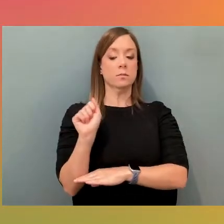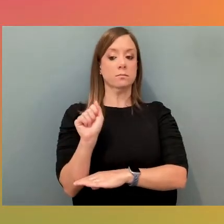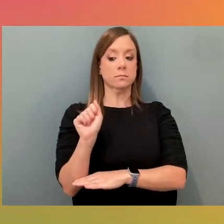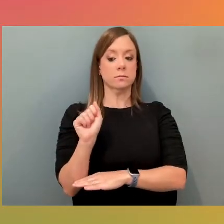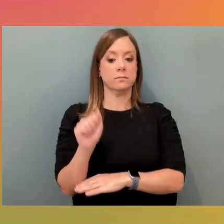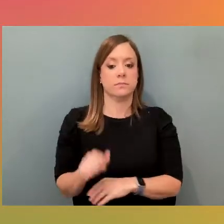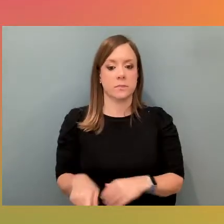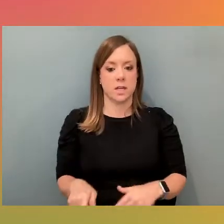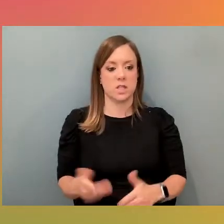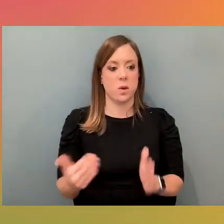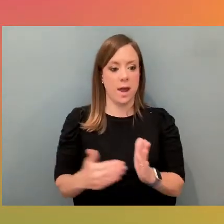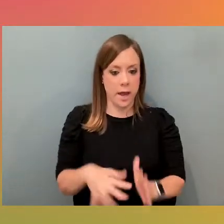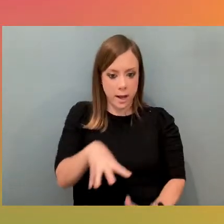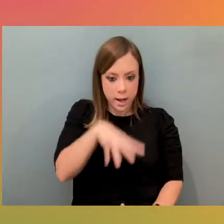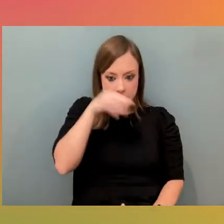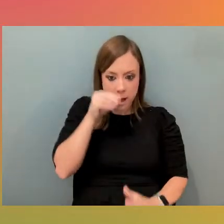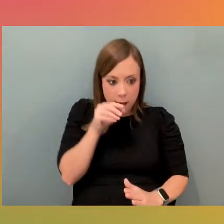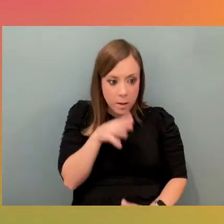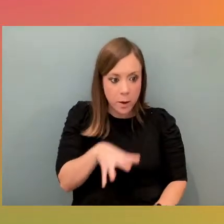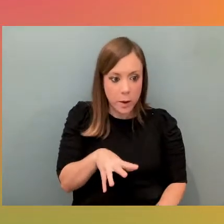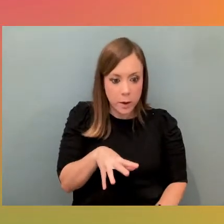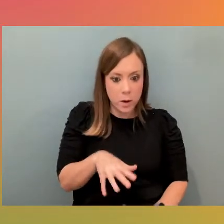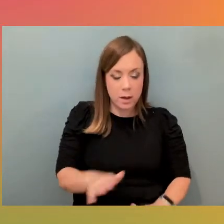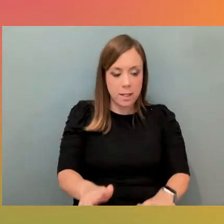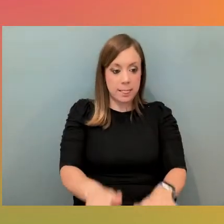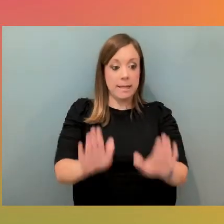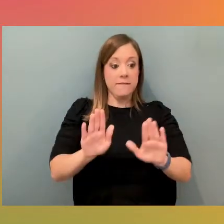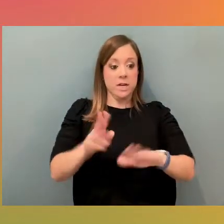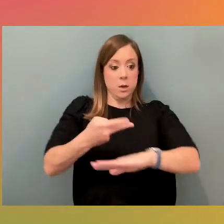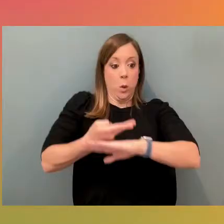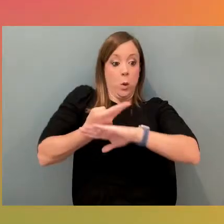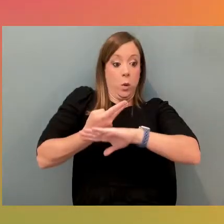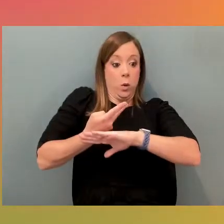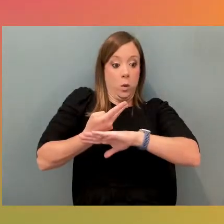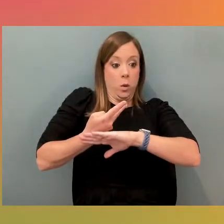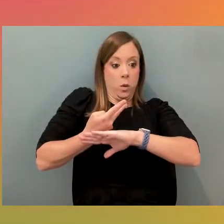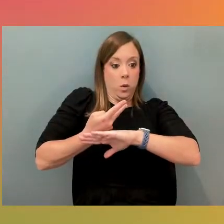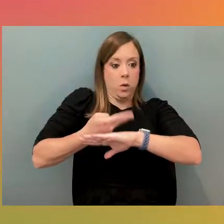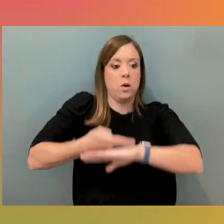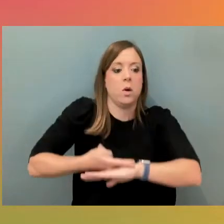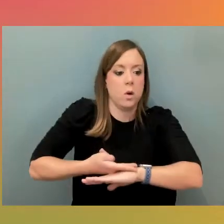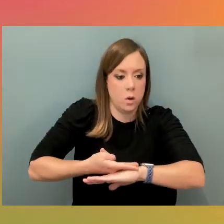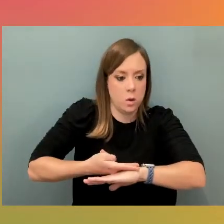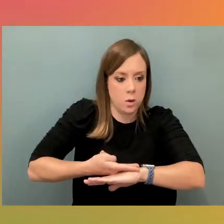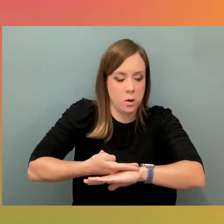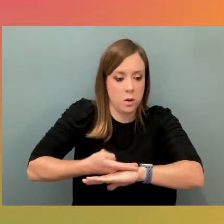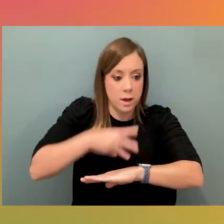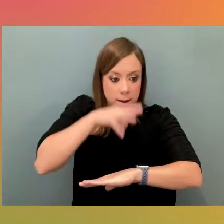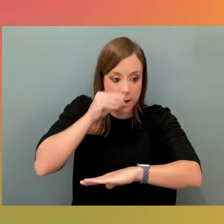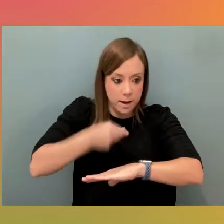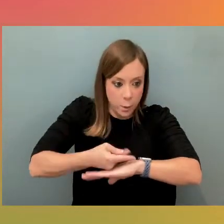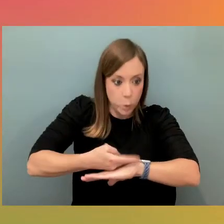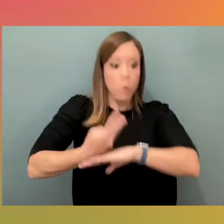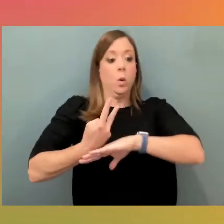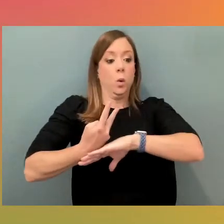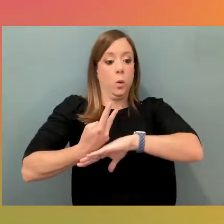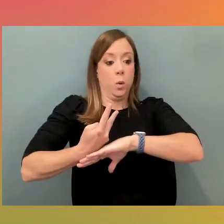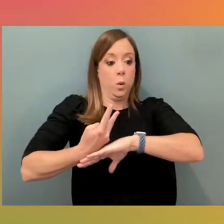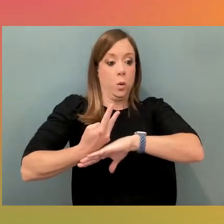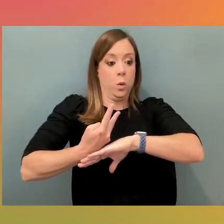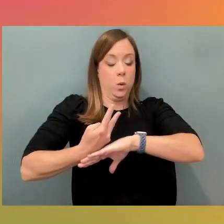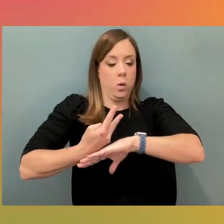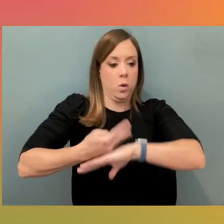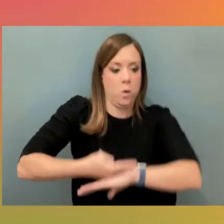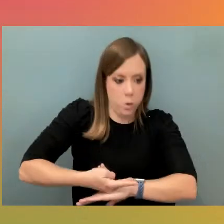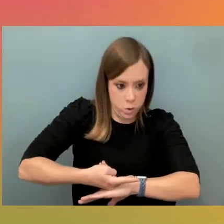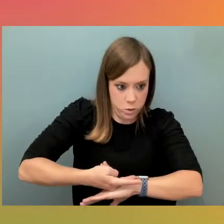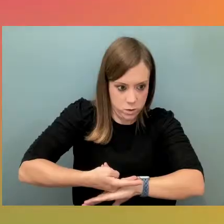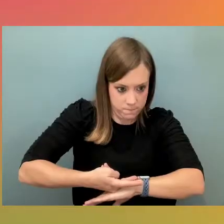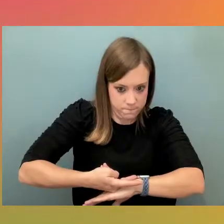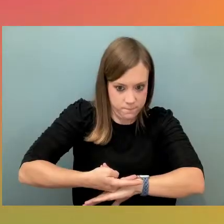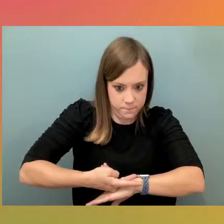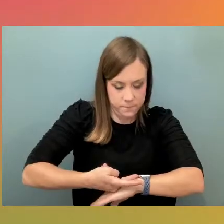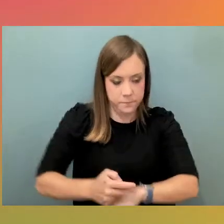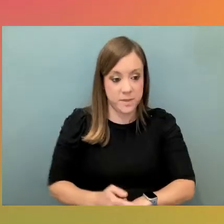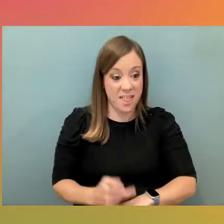EXHALE, LOWER BACK DOWN.